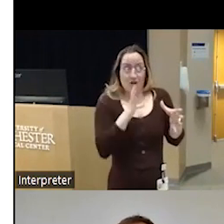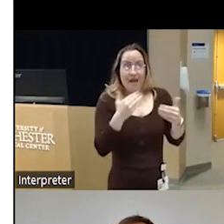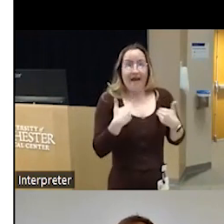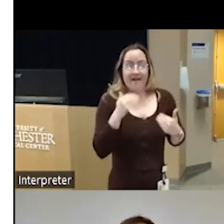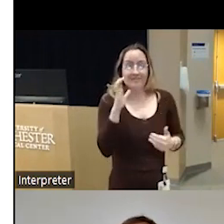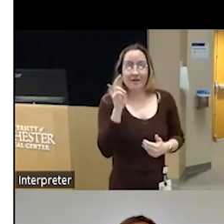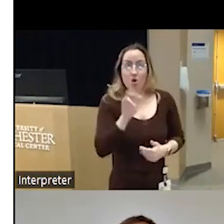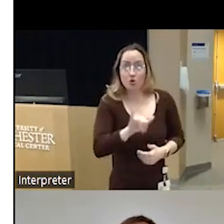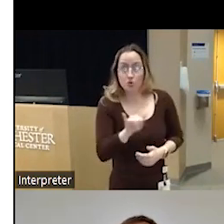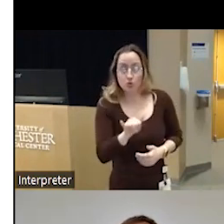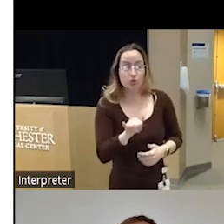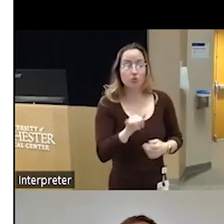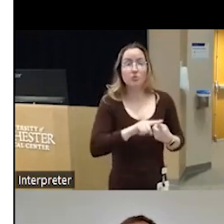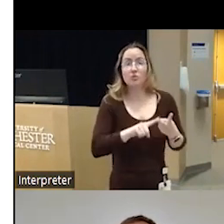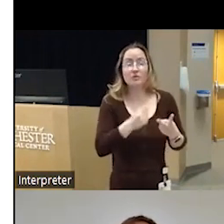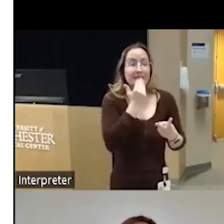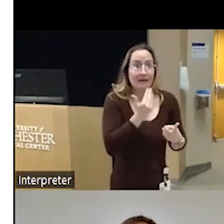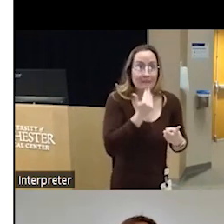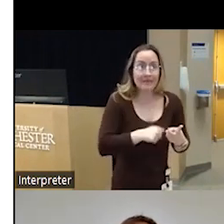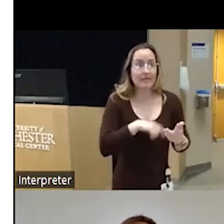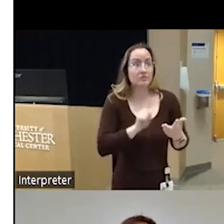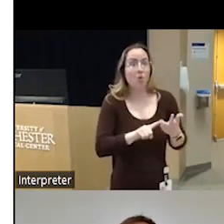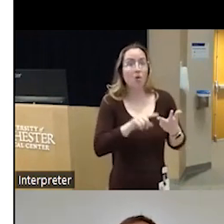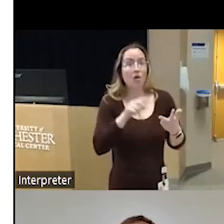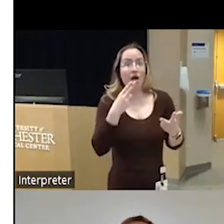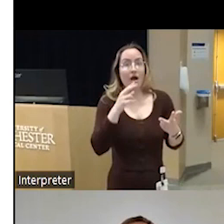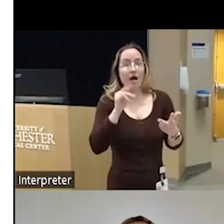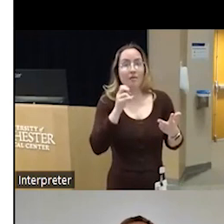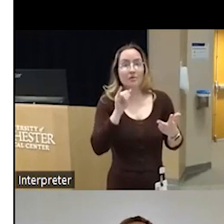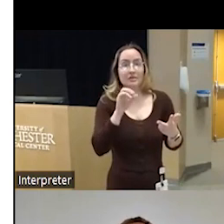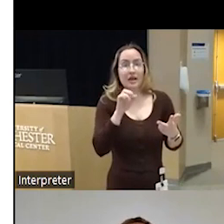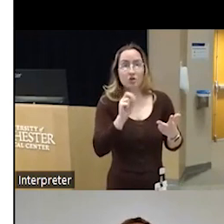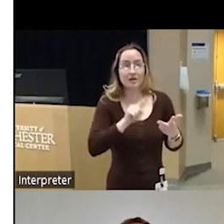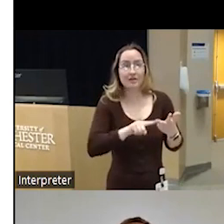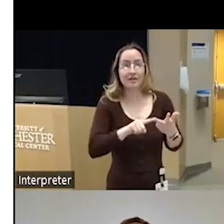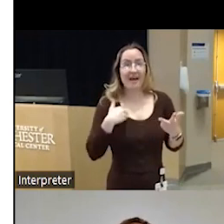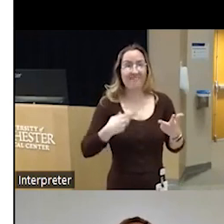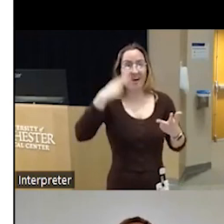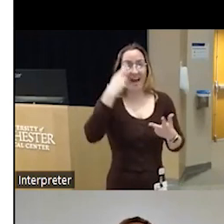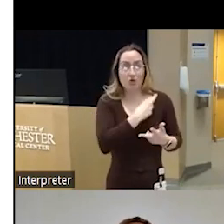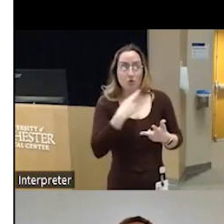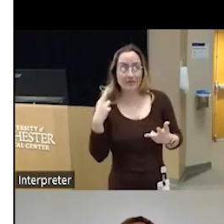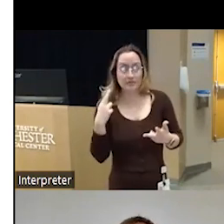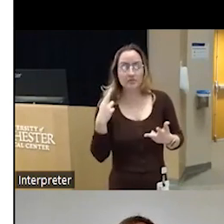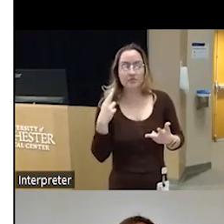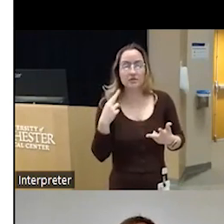diabetes or hypertension were at a higher risk of having impaired cognitive function.